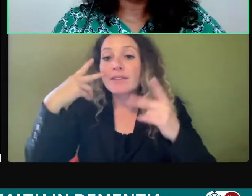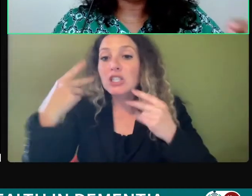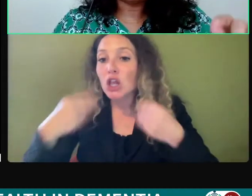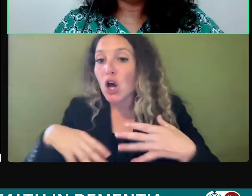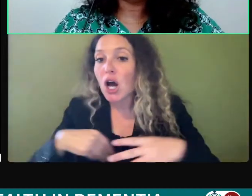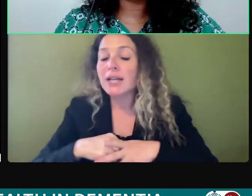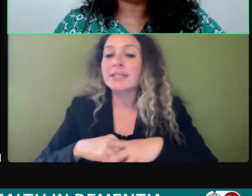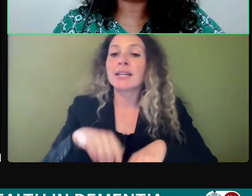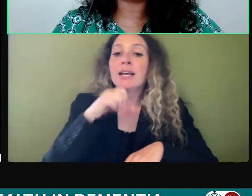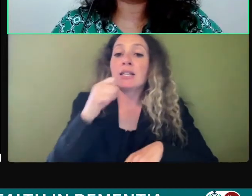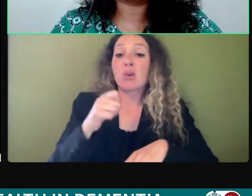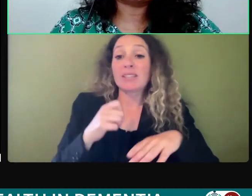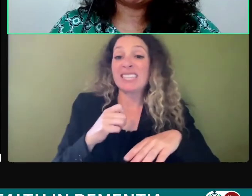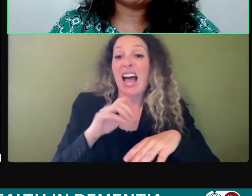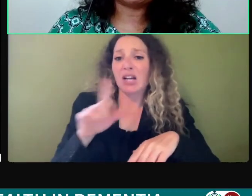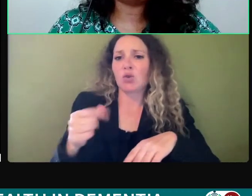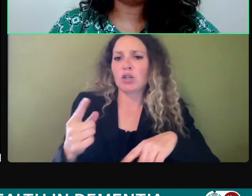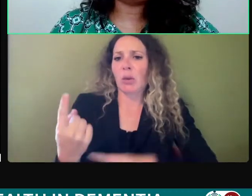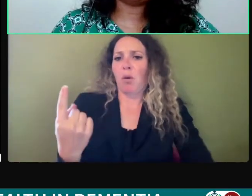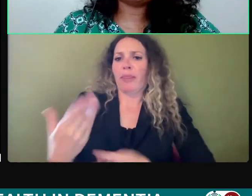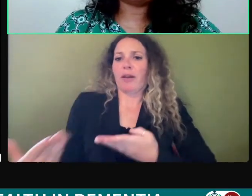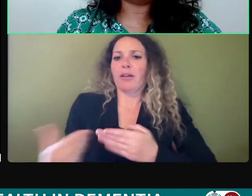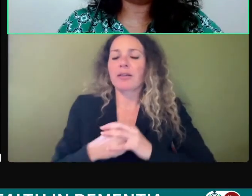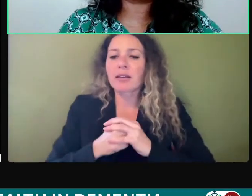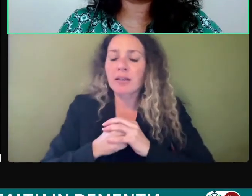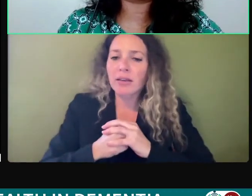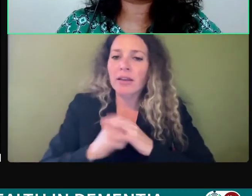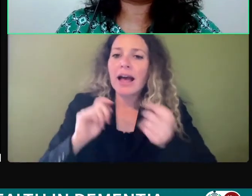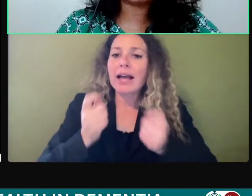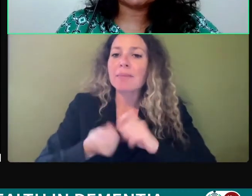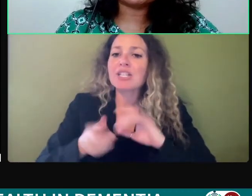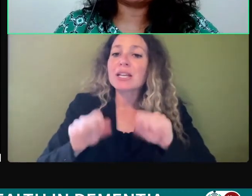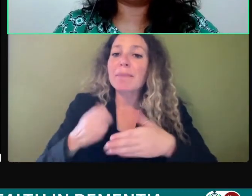So accommodation options are helpful, things like being able to see a written transcript of a